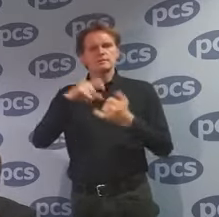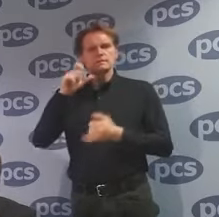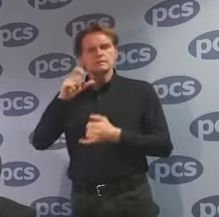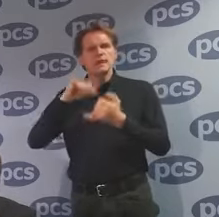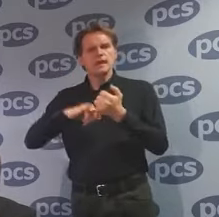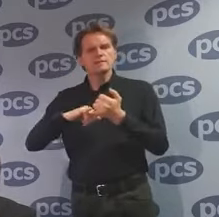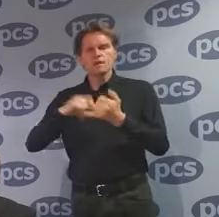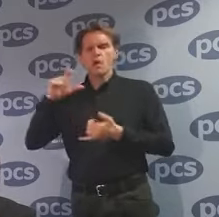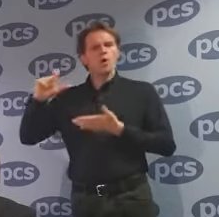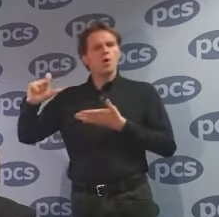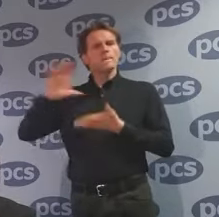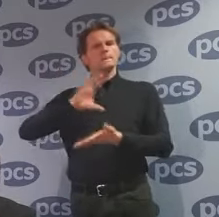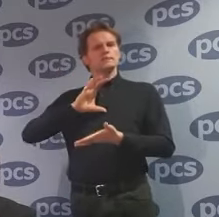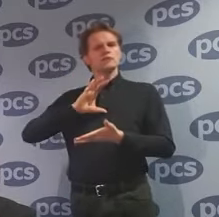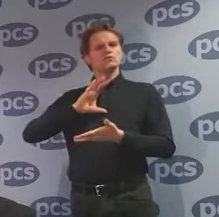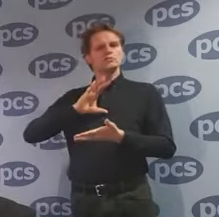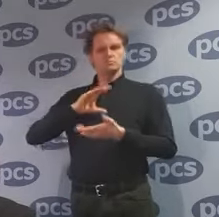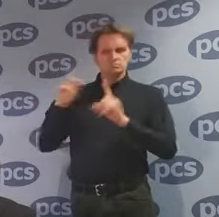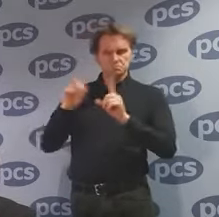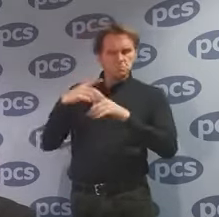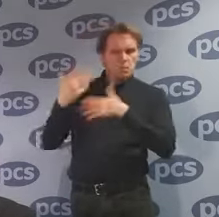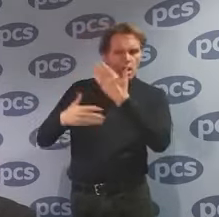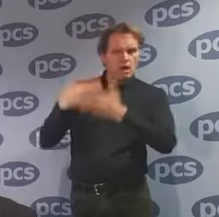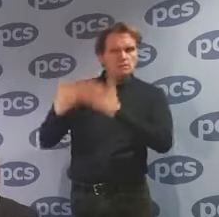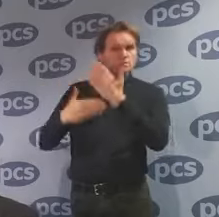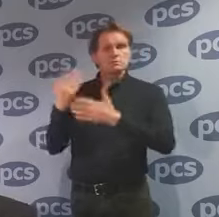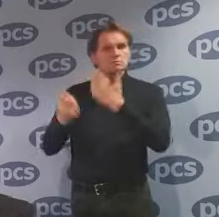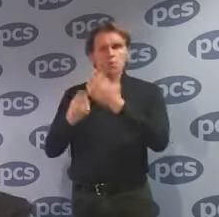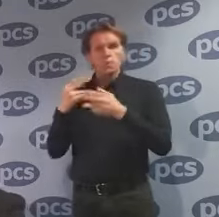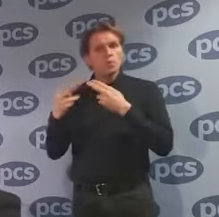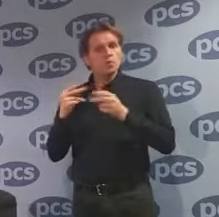like to say a bit about those talks and where are we with those? Yes I'm happy to